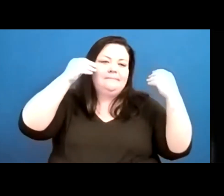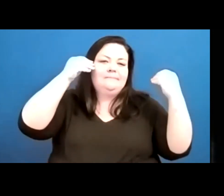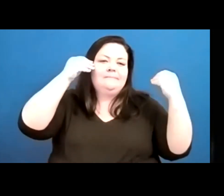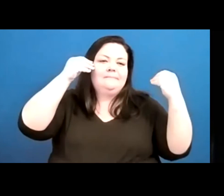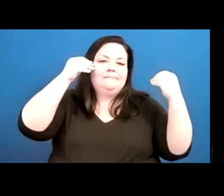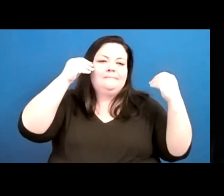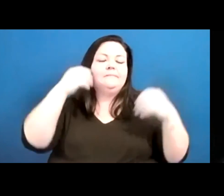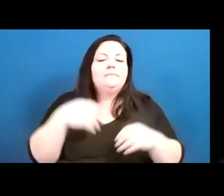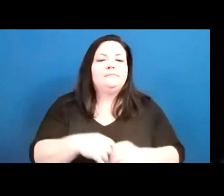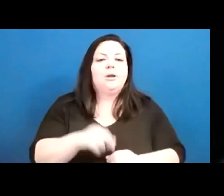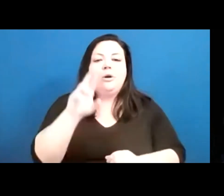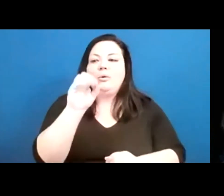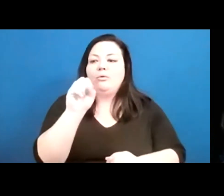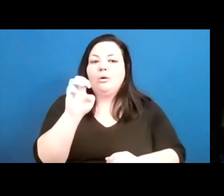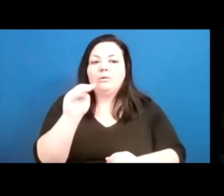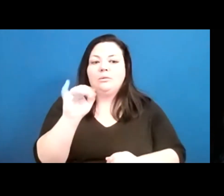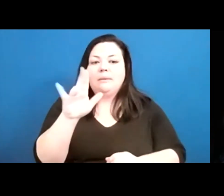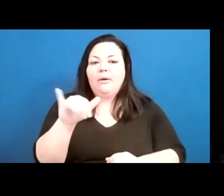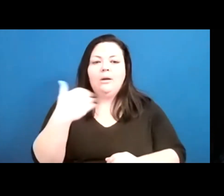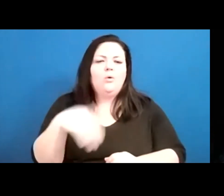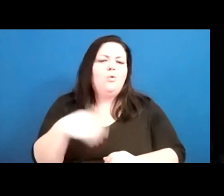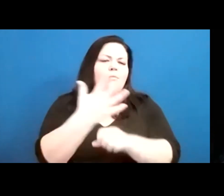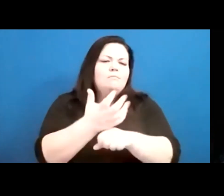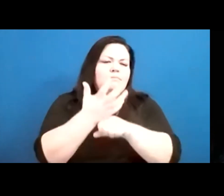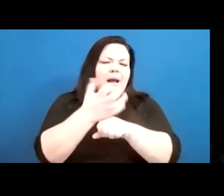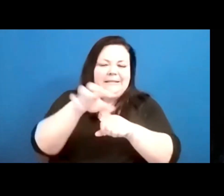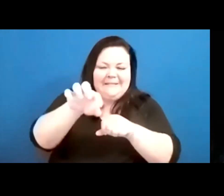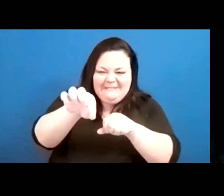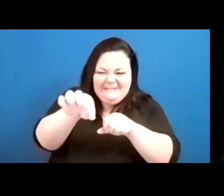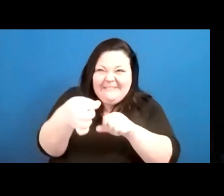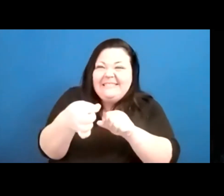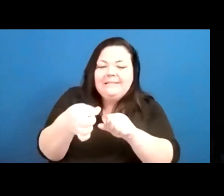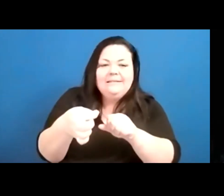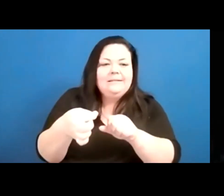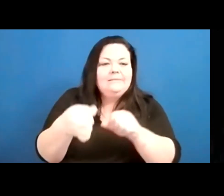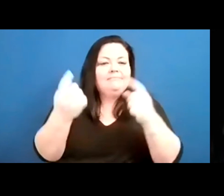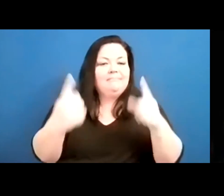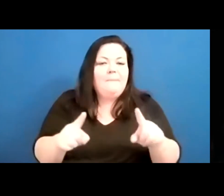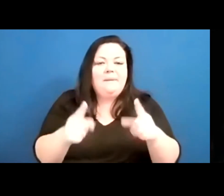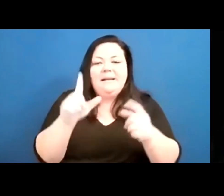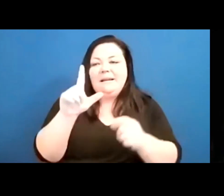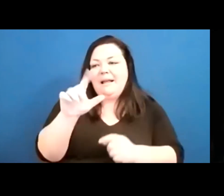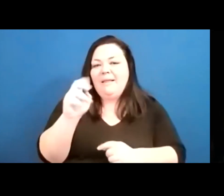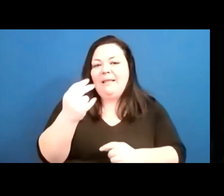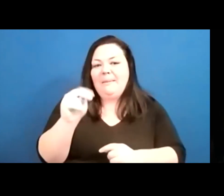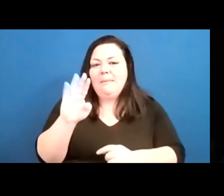the rosemary begs to be pinched and/ I scoop up a bit of lemon balm we can brew/